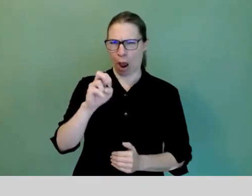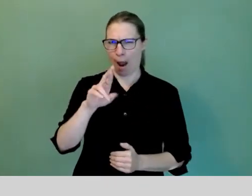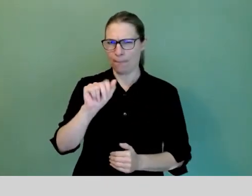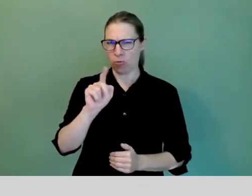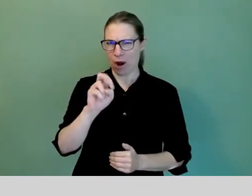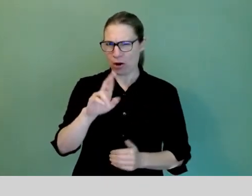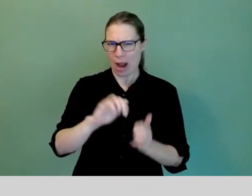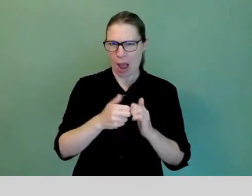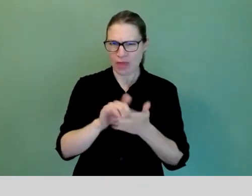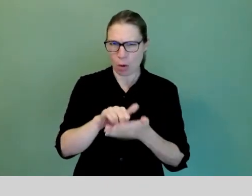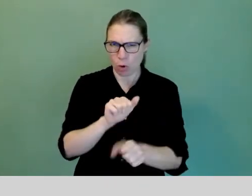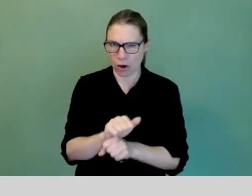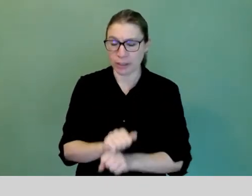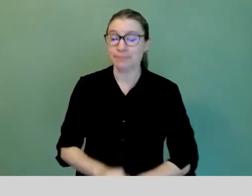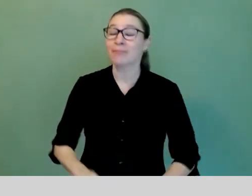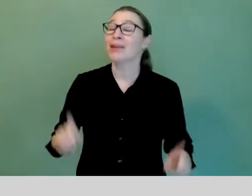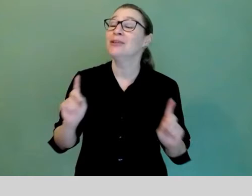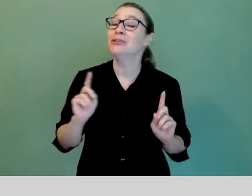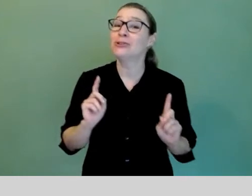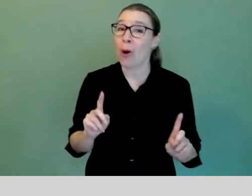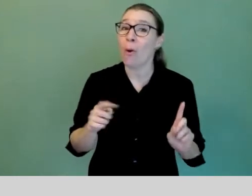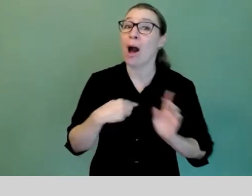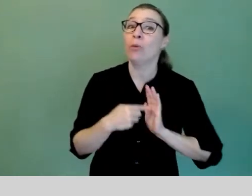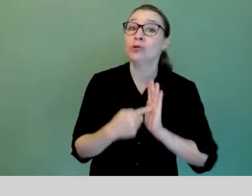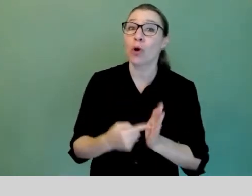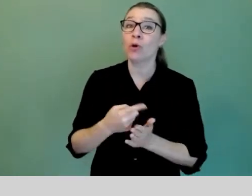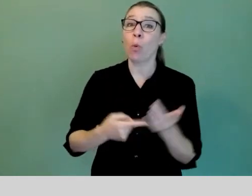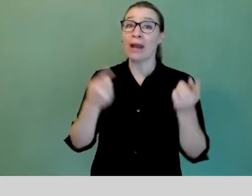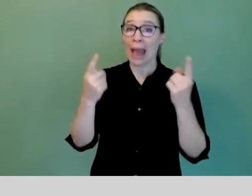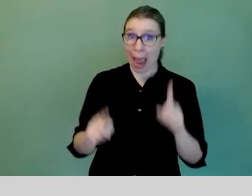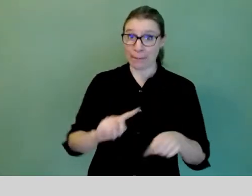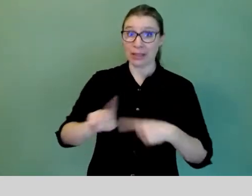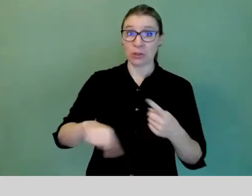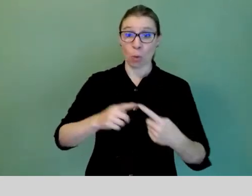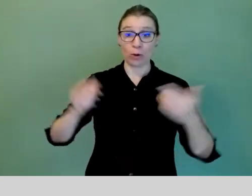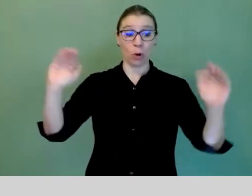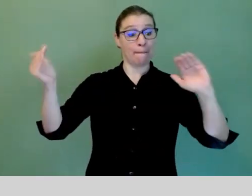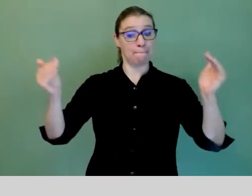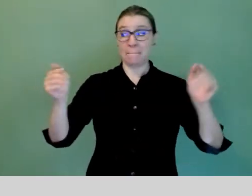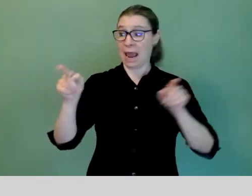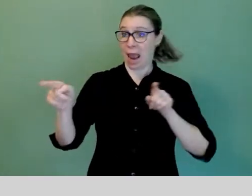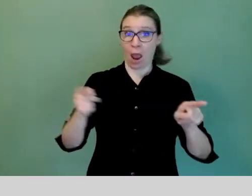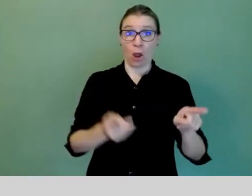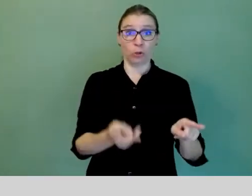So let me show you what happens when you compare two values.